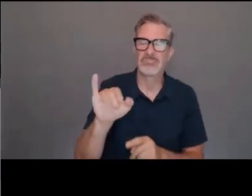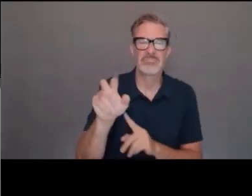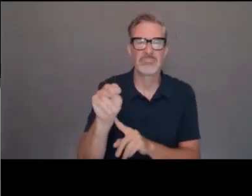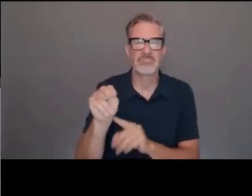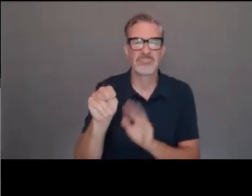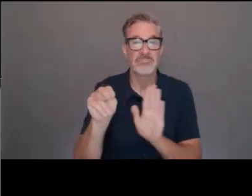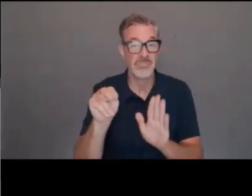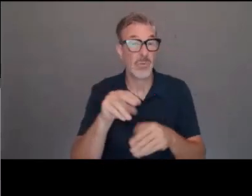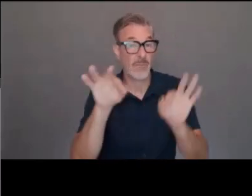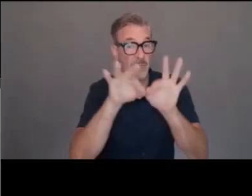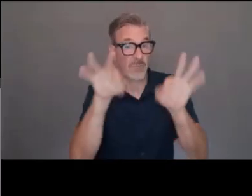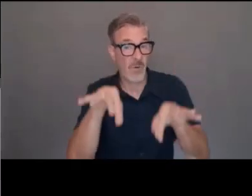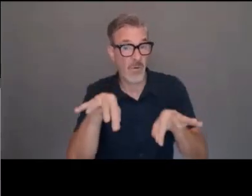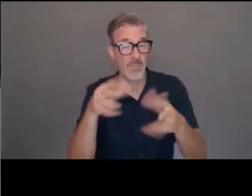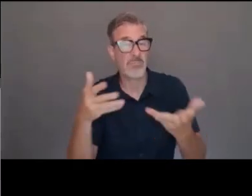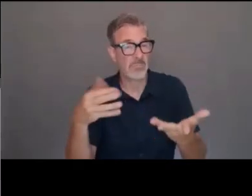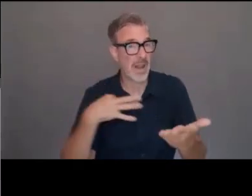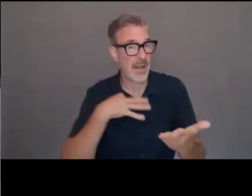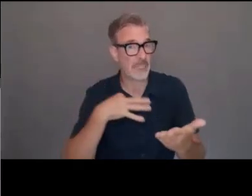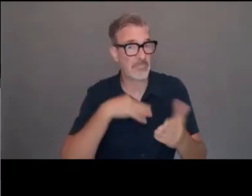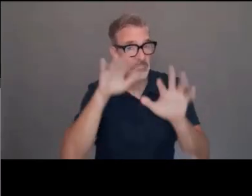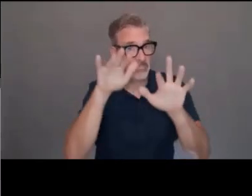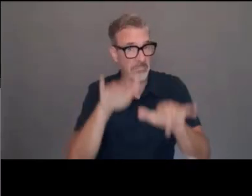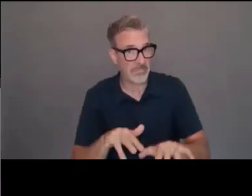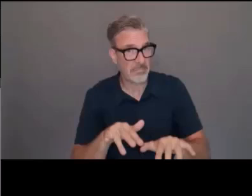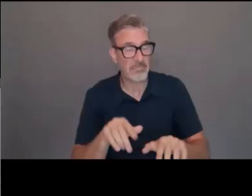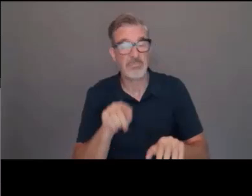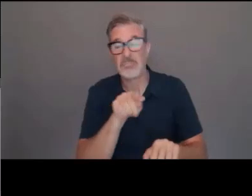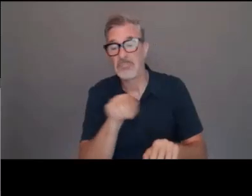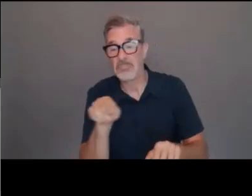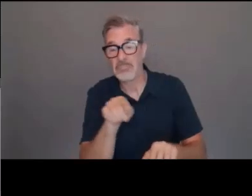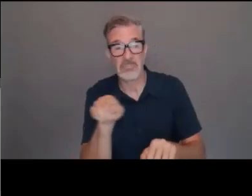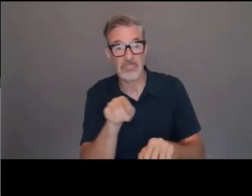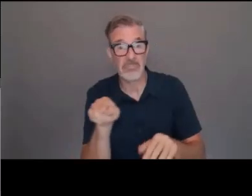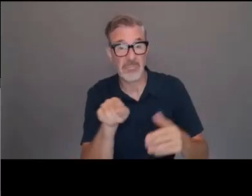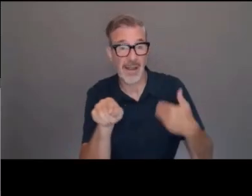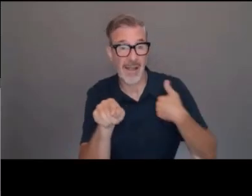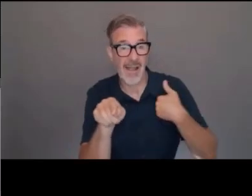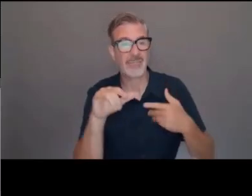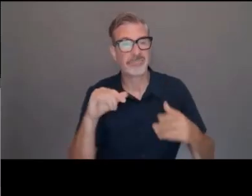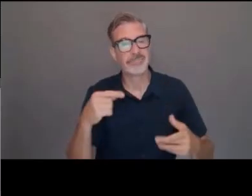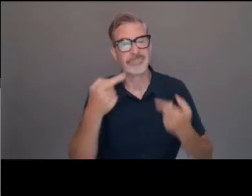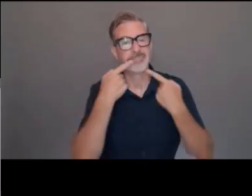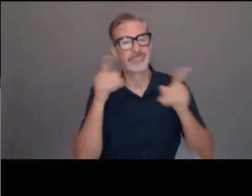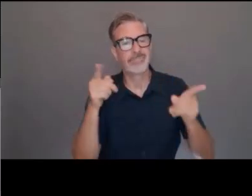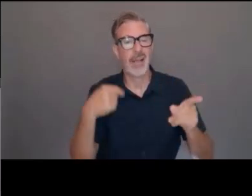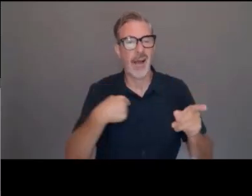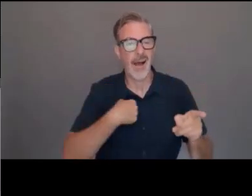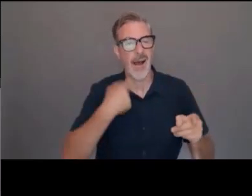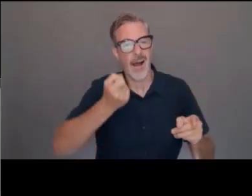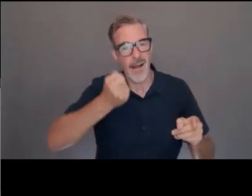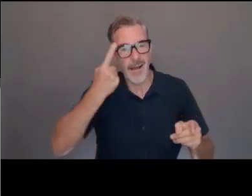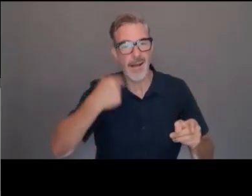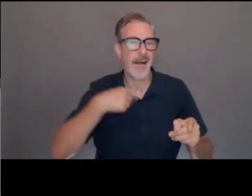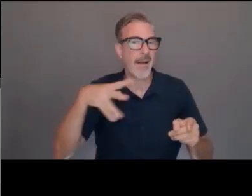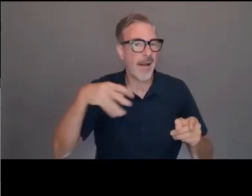They confirm that they agree with the statements here listed above, that all the statements are accurate and true to the best of their knowledge.